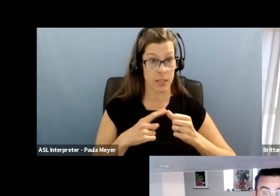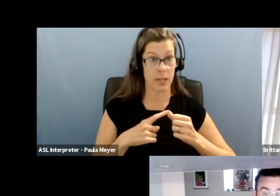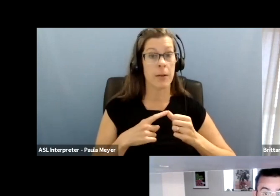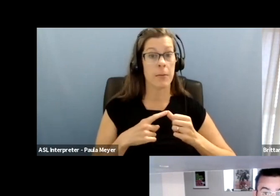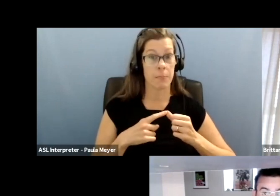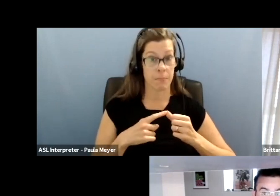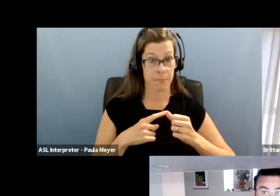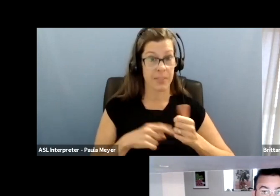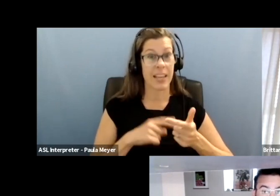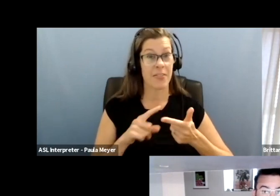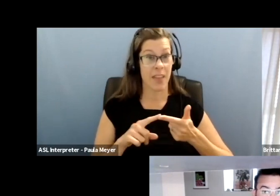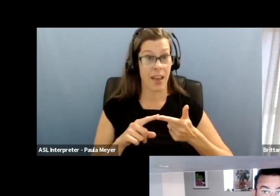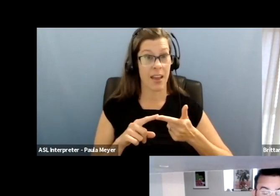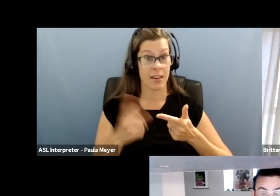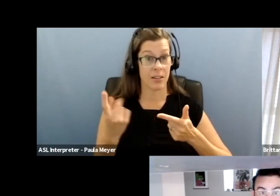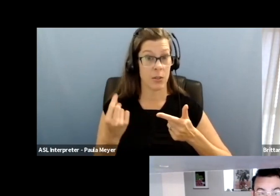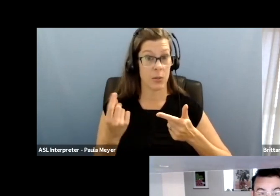From there, you simply take that third party